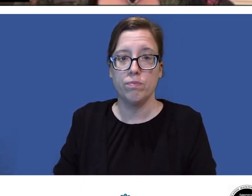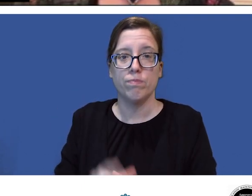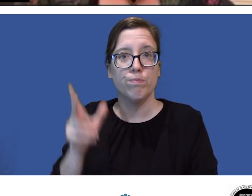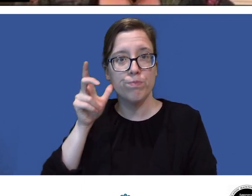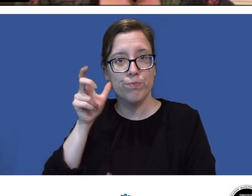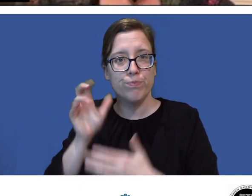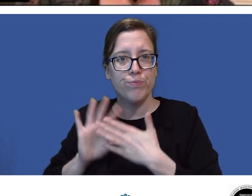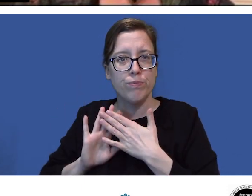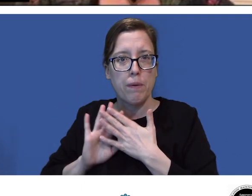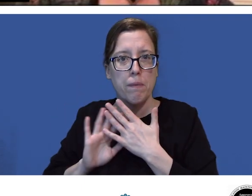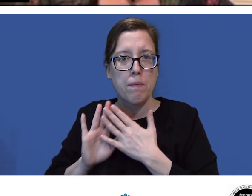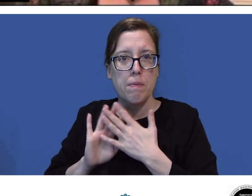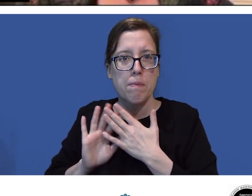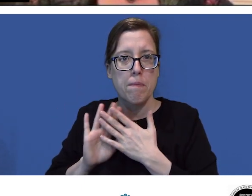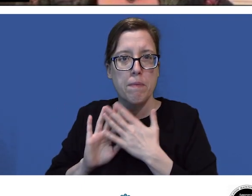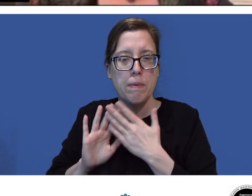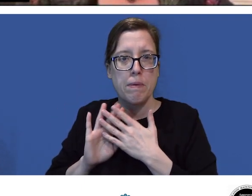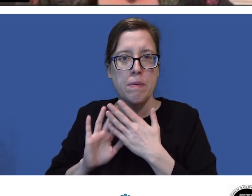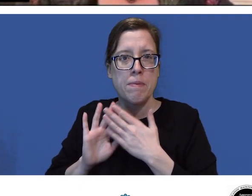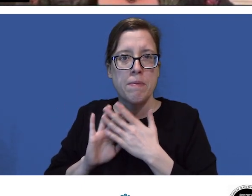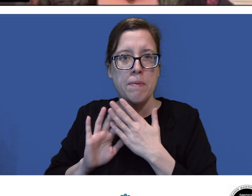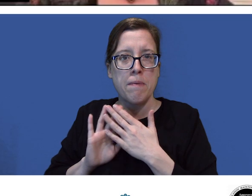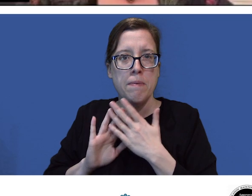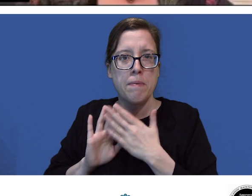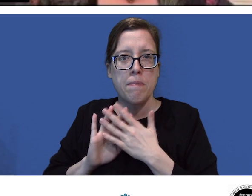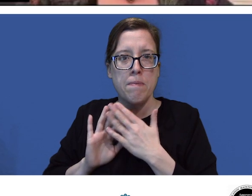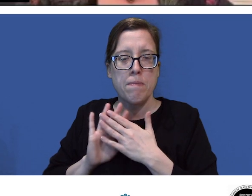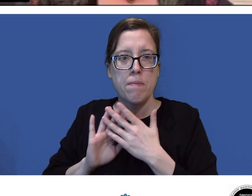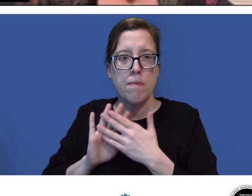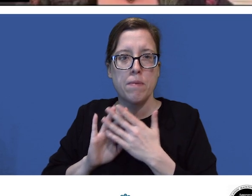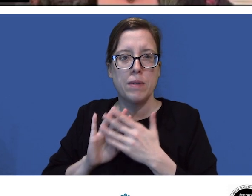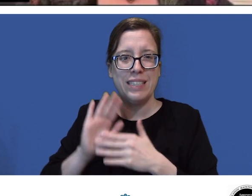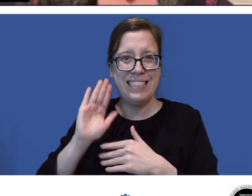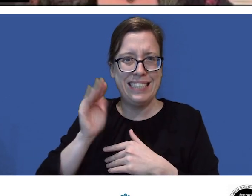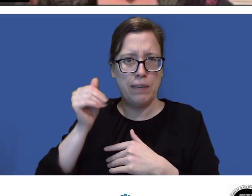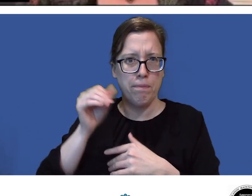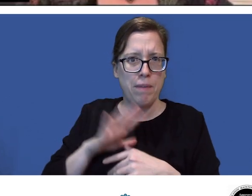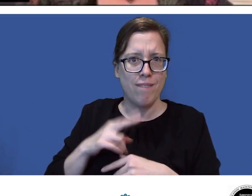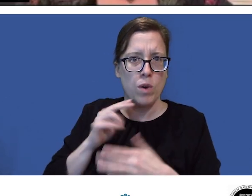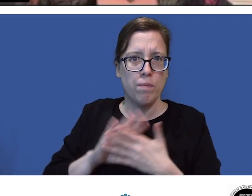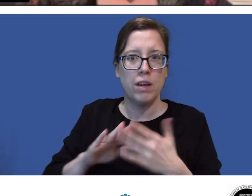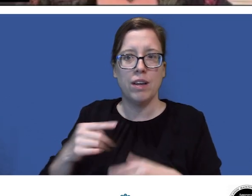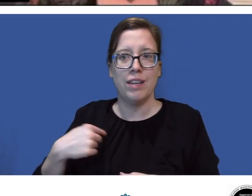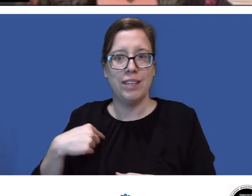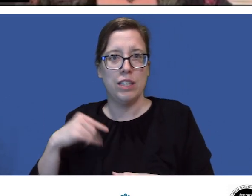[Unintelligible speech from a video that is not visible.]